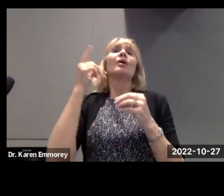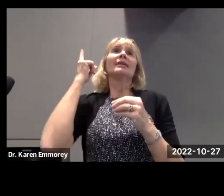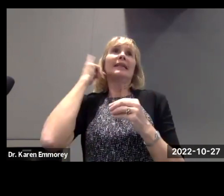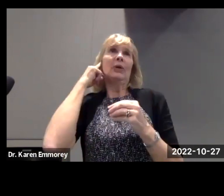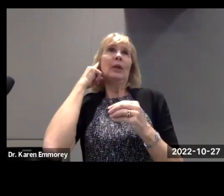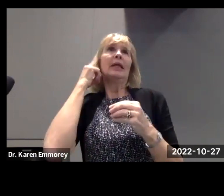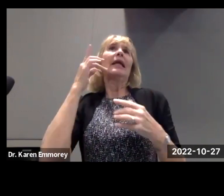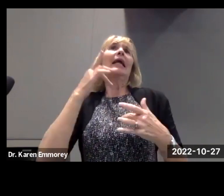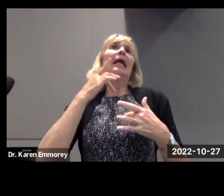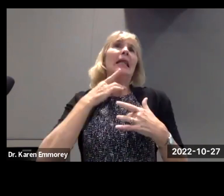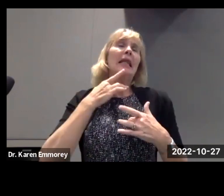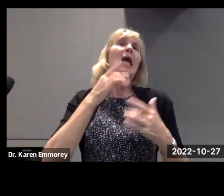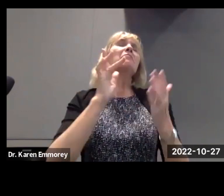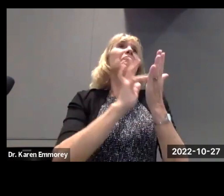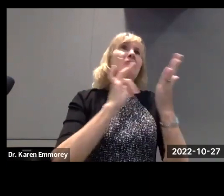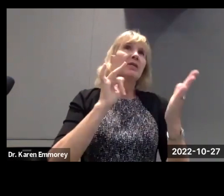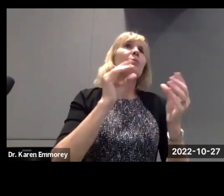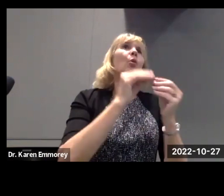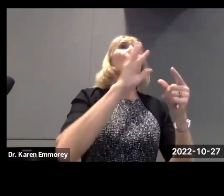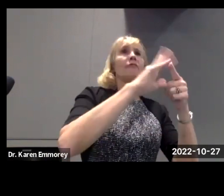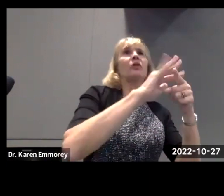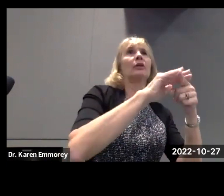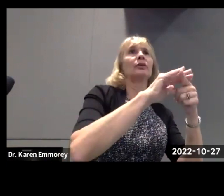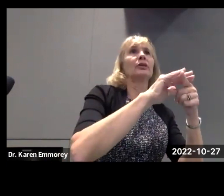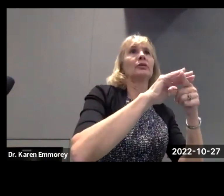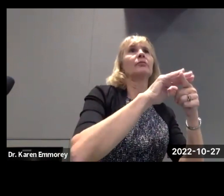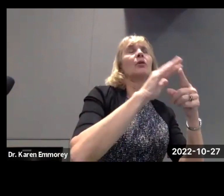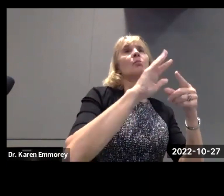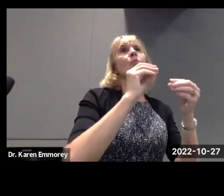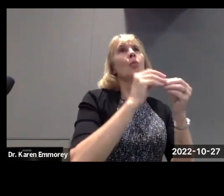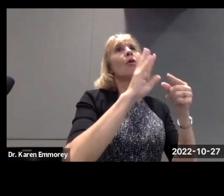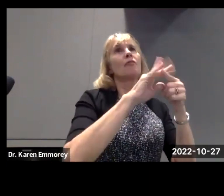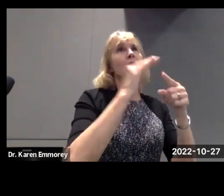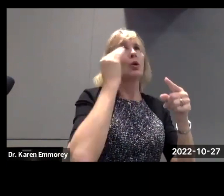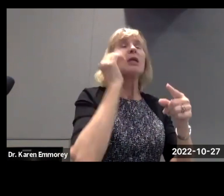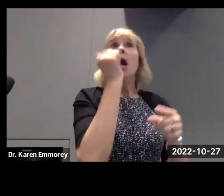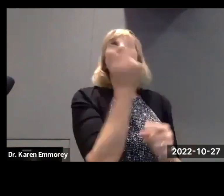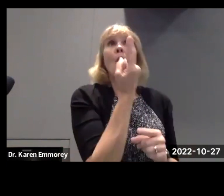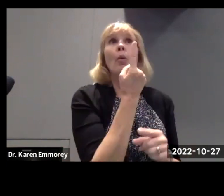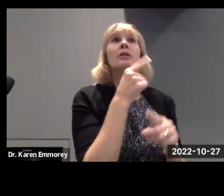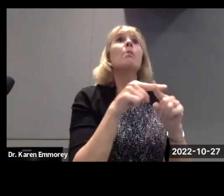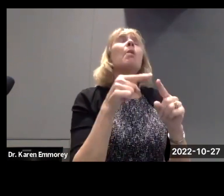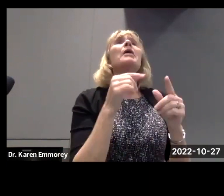And our research question focuses on what happens in the reading system when you have little to know